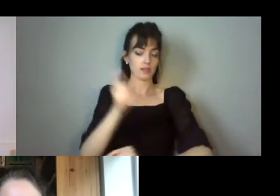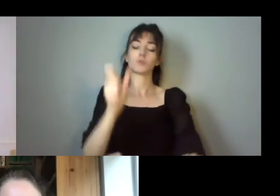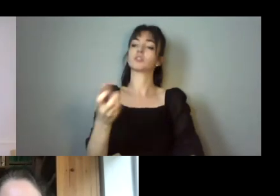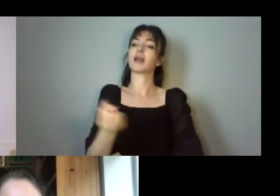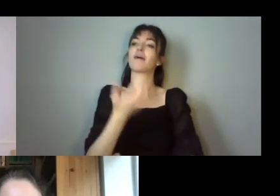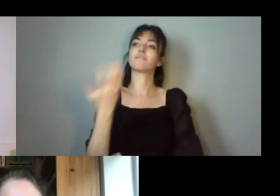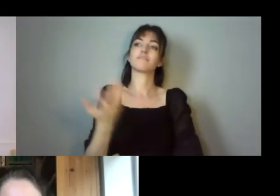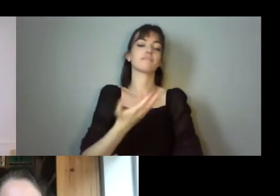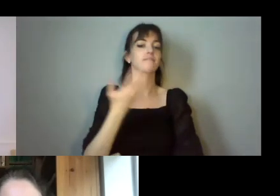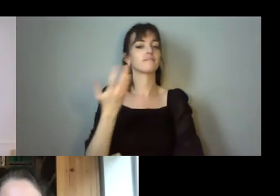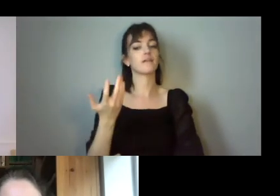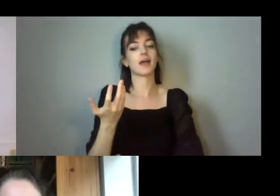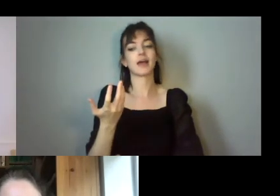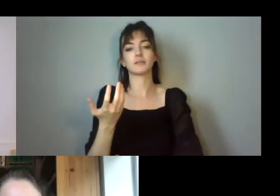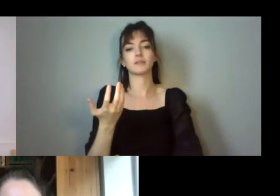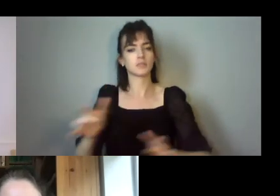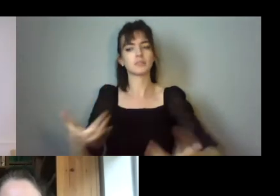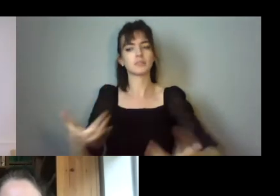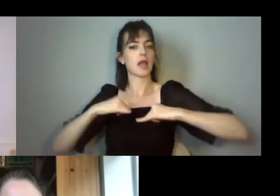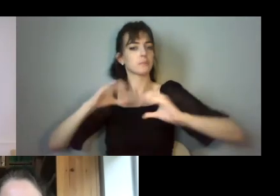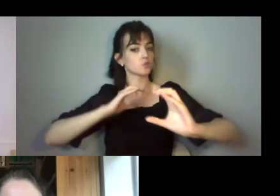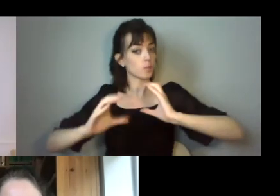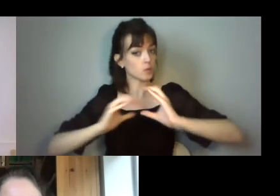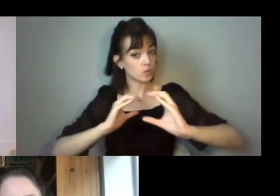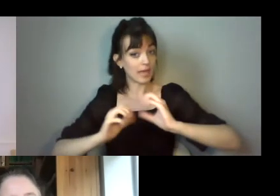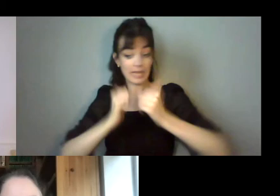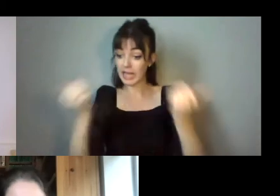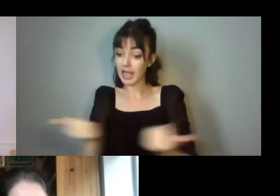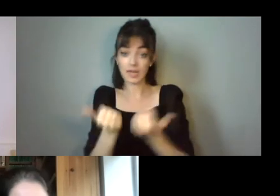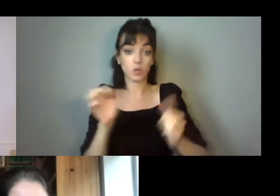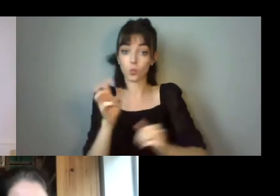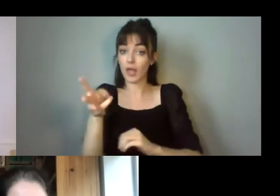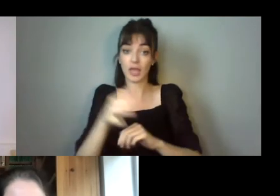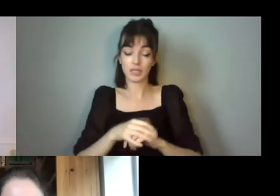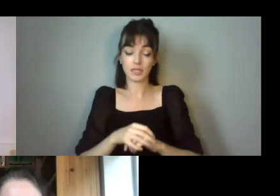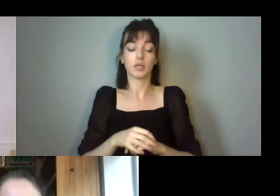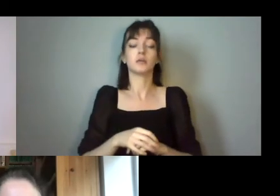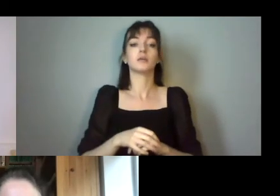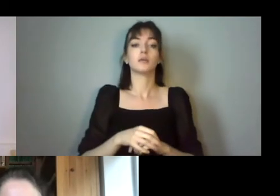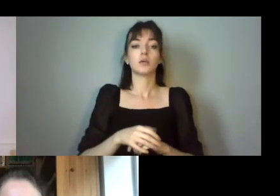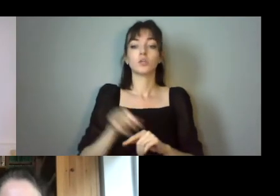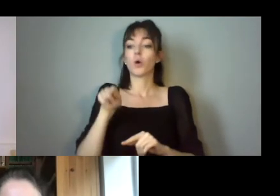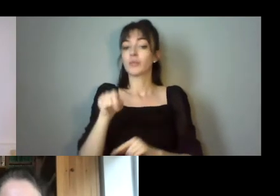is enabled to communicate by any means or mode or everything. And that's why it's more concerning